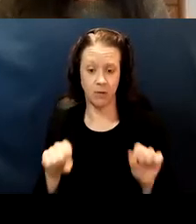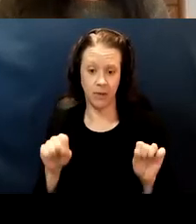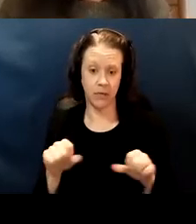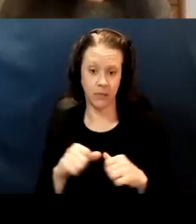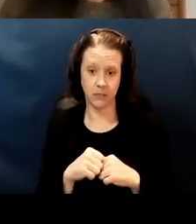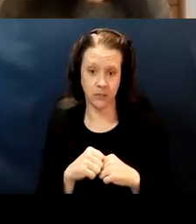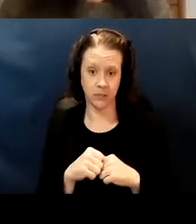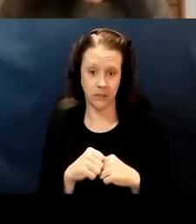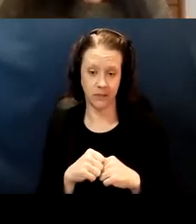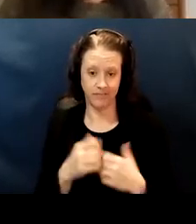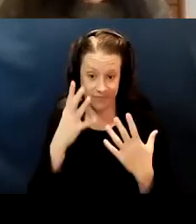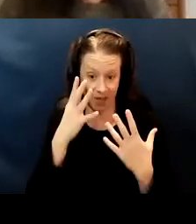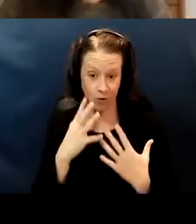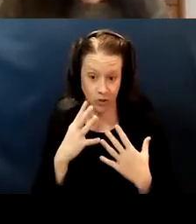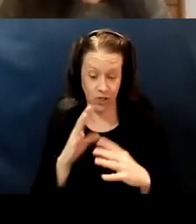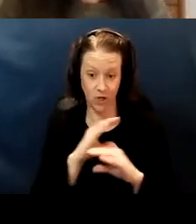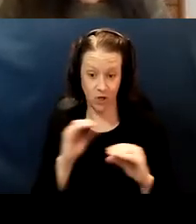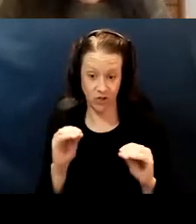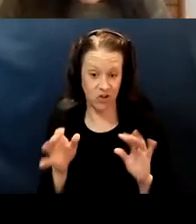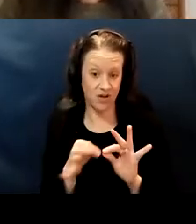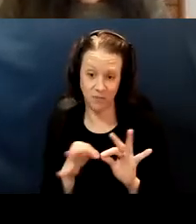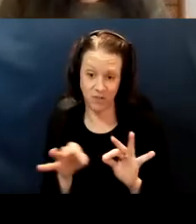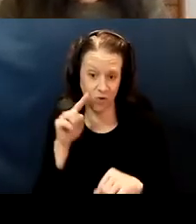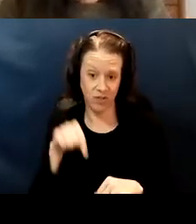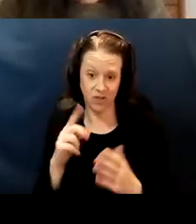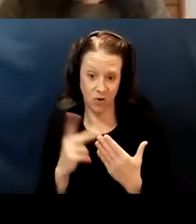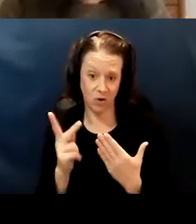Unfortunately, no captions for this program. But we hope so